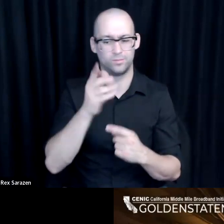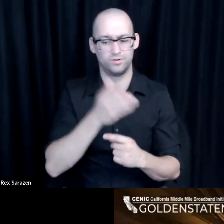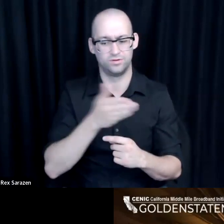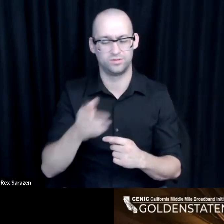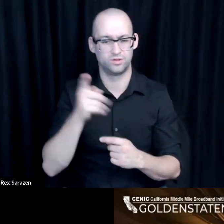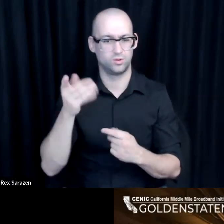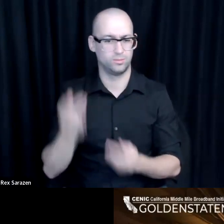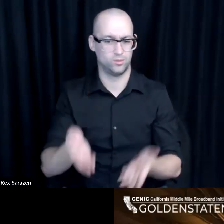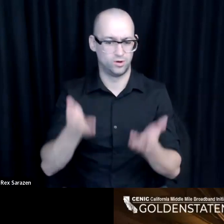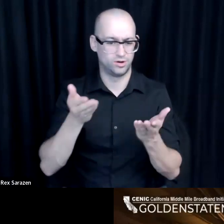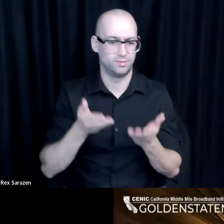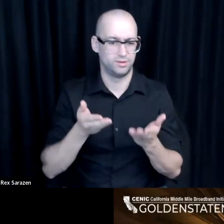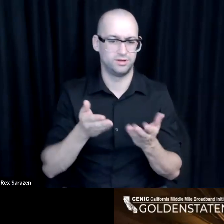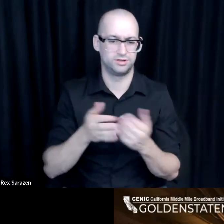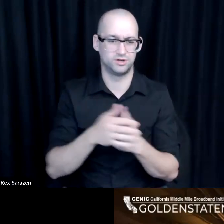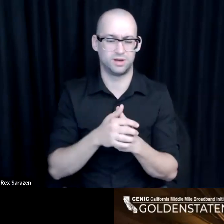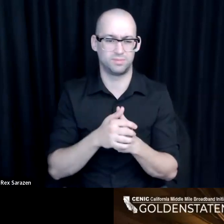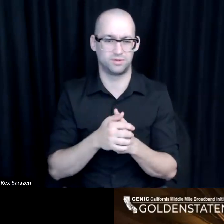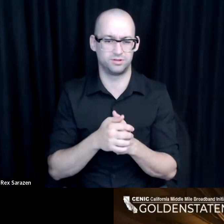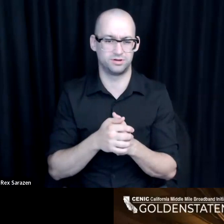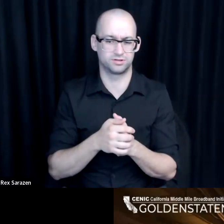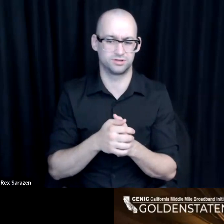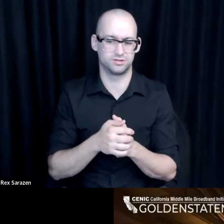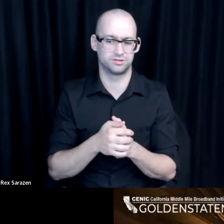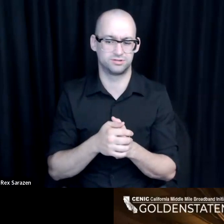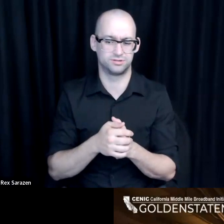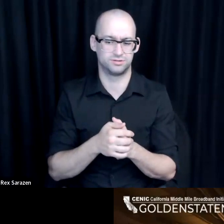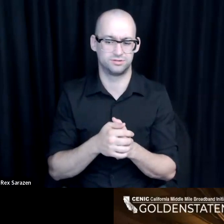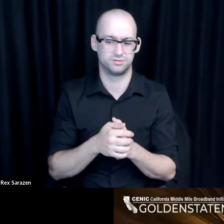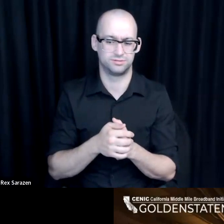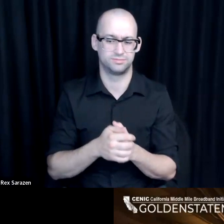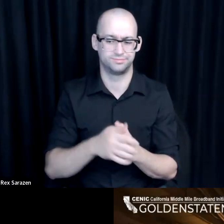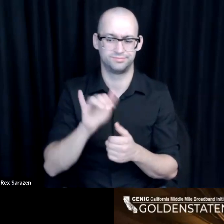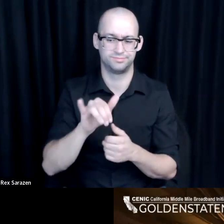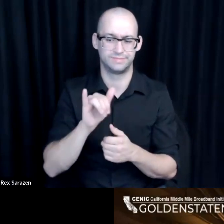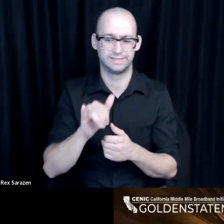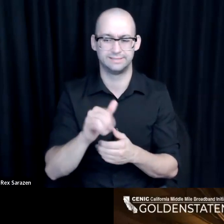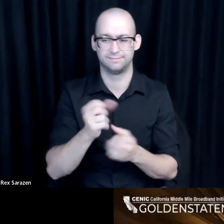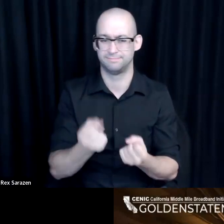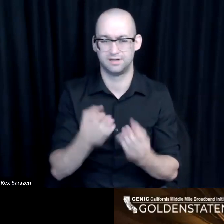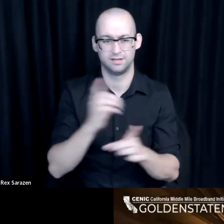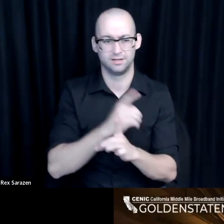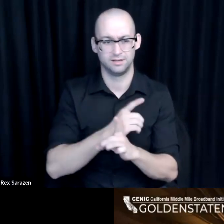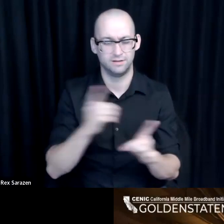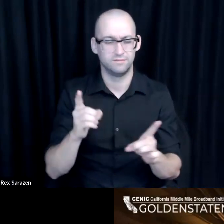up is something we've heard throughout the process is that there's so many different funding programs